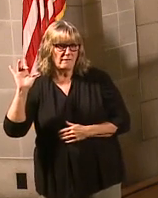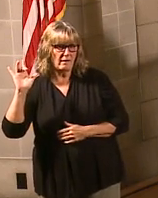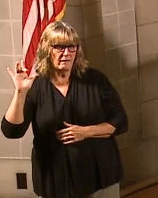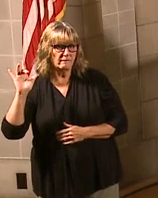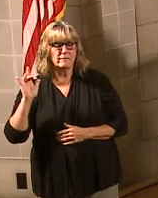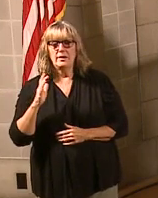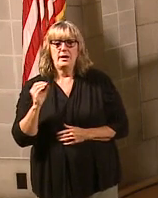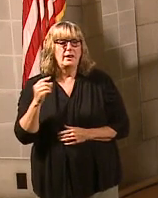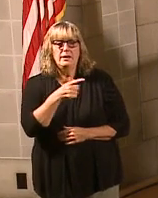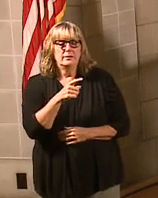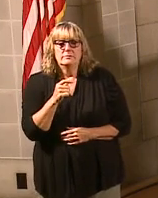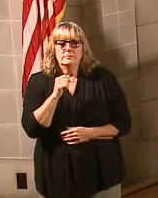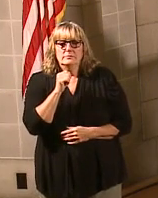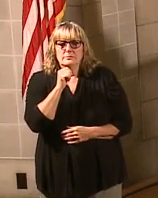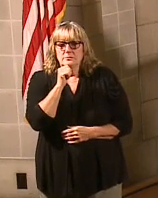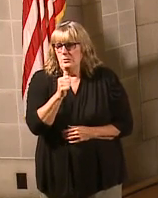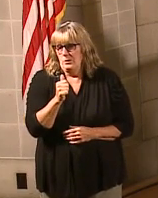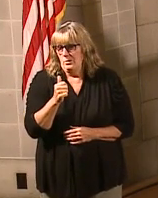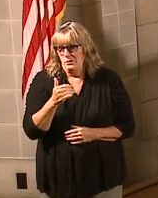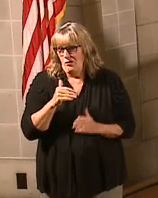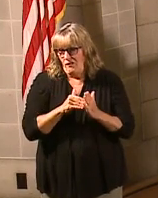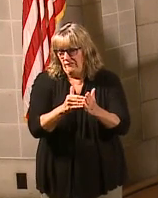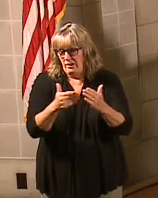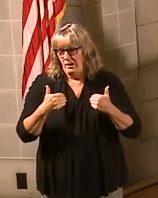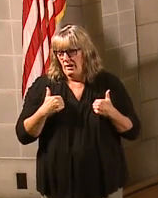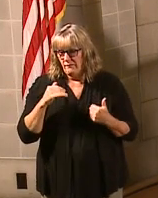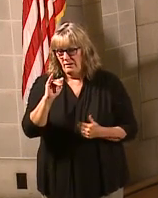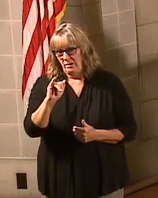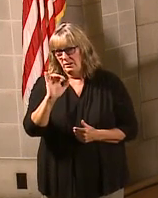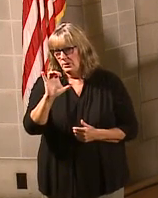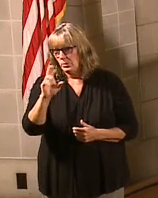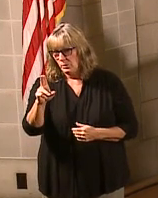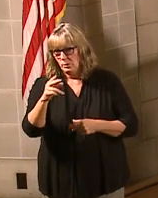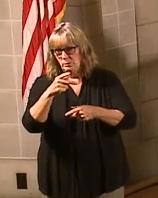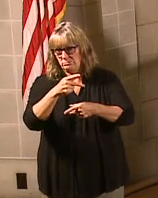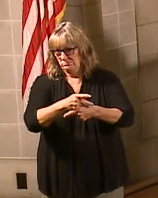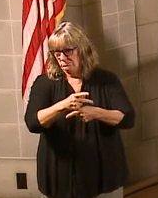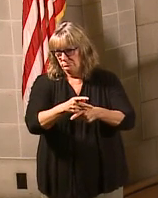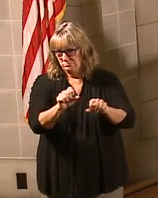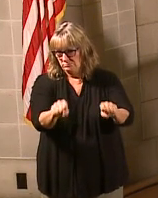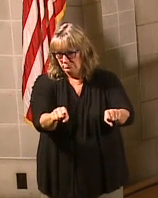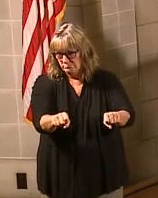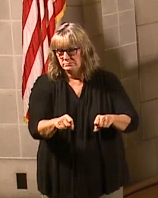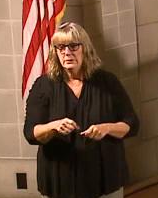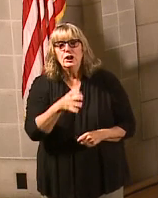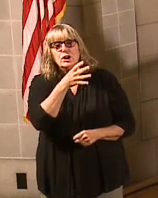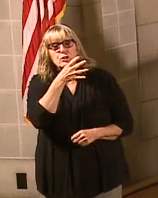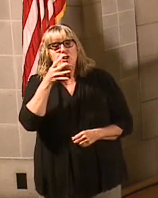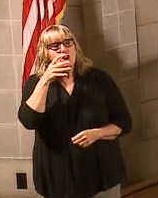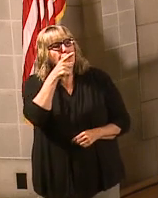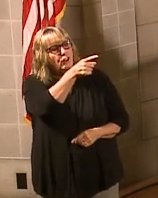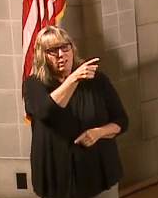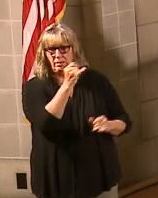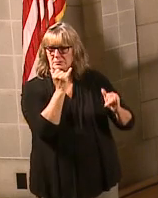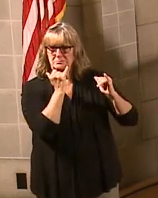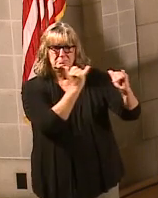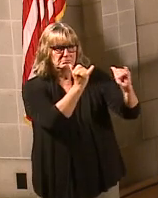THEY CAN RANGE FROM A FEW